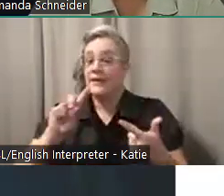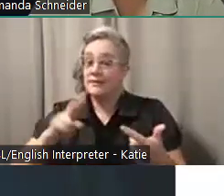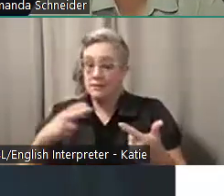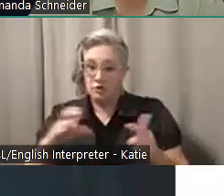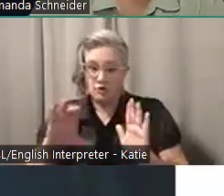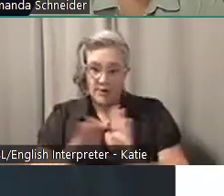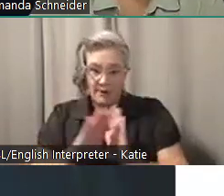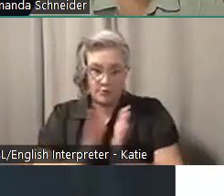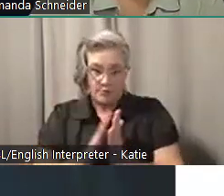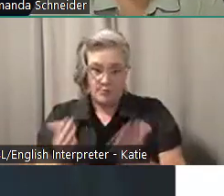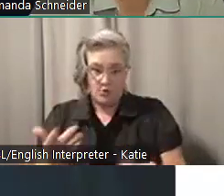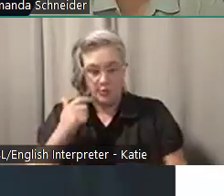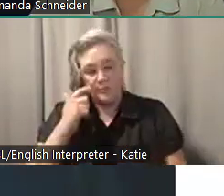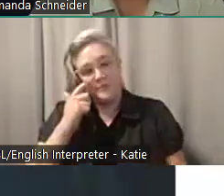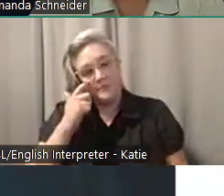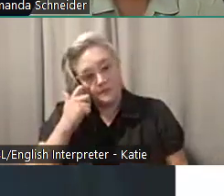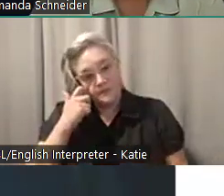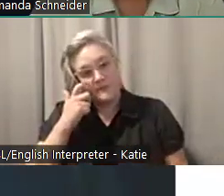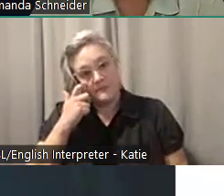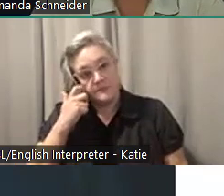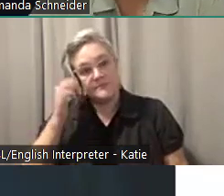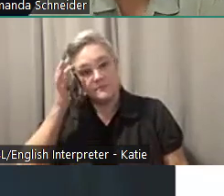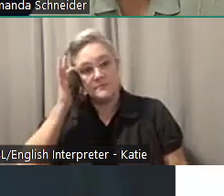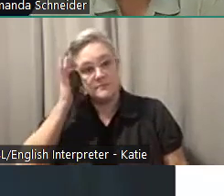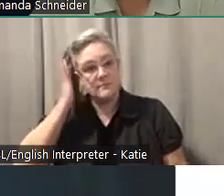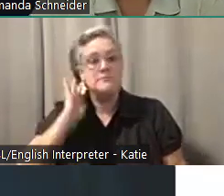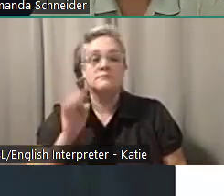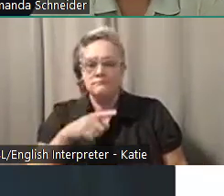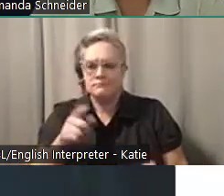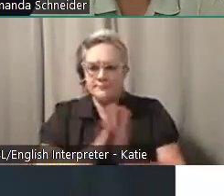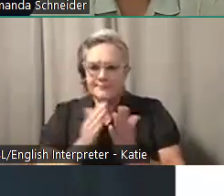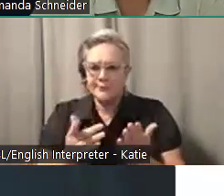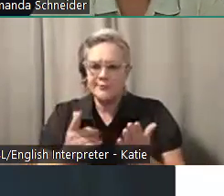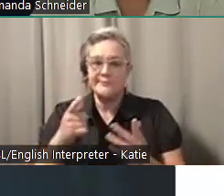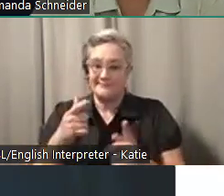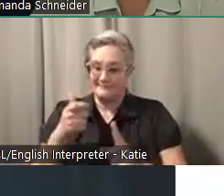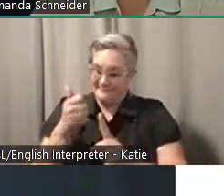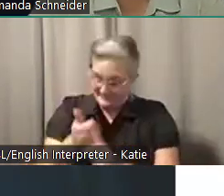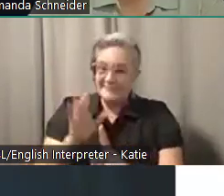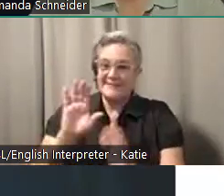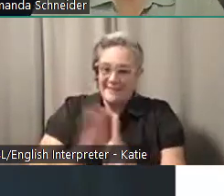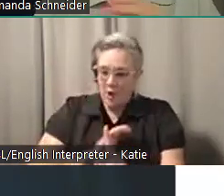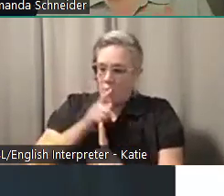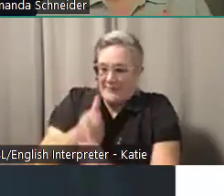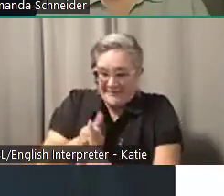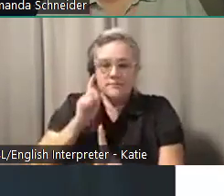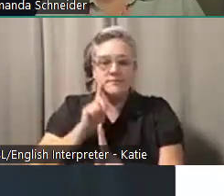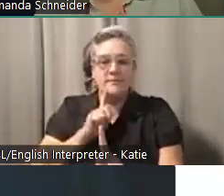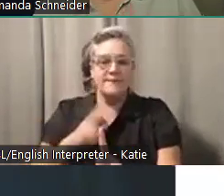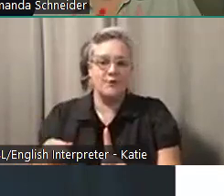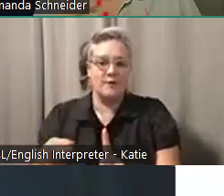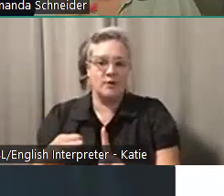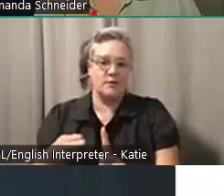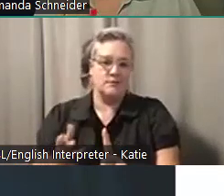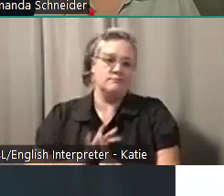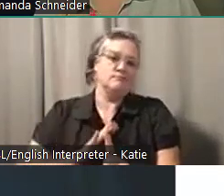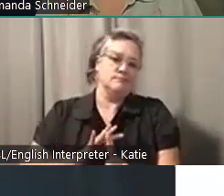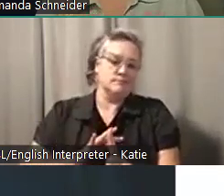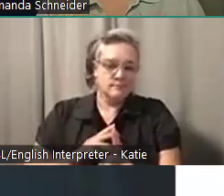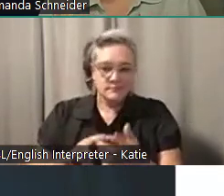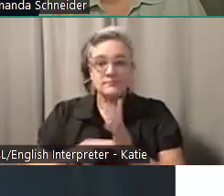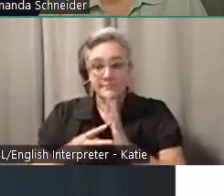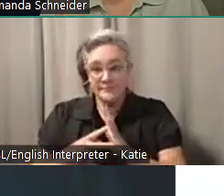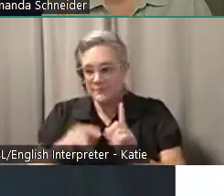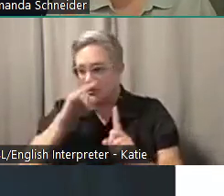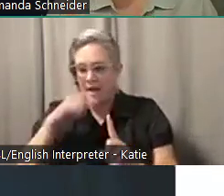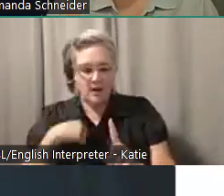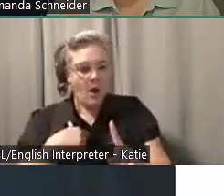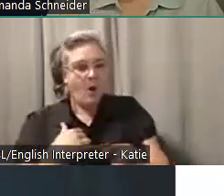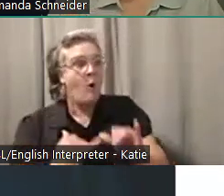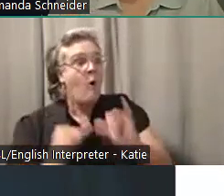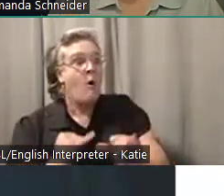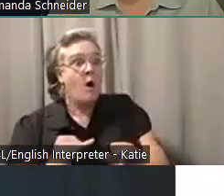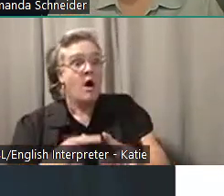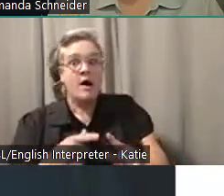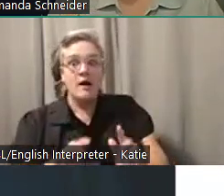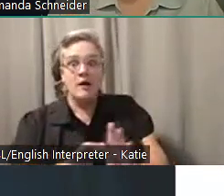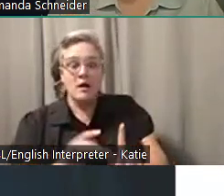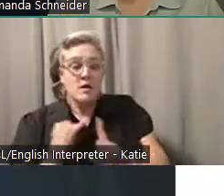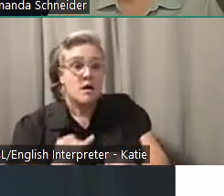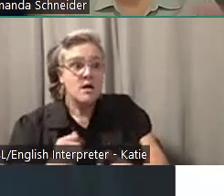character book library. So, these are all books that have a character who's deaf and hard of hearing, and this is another way that your child can relate to a character that may be in a book.